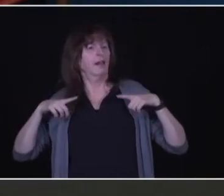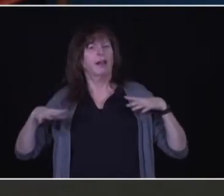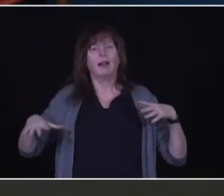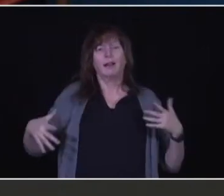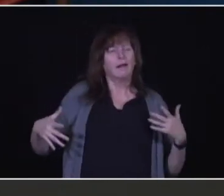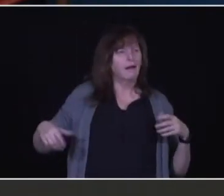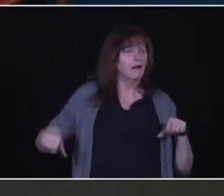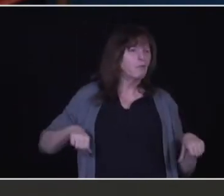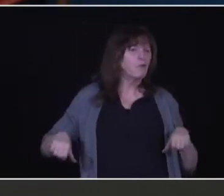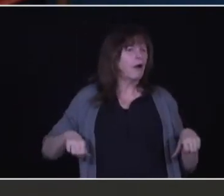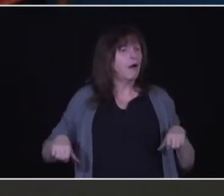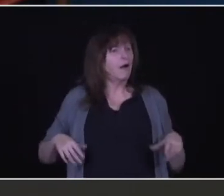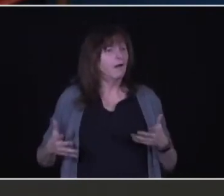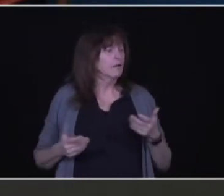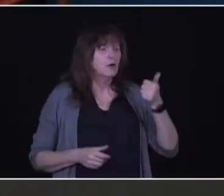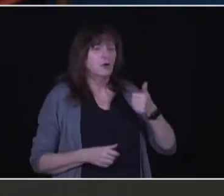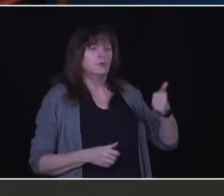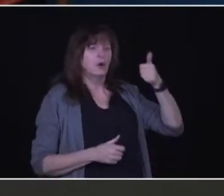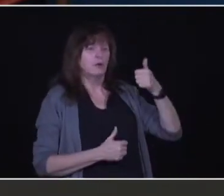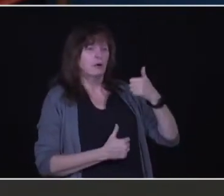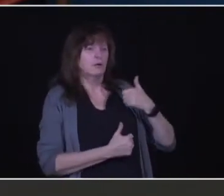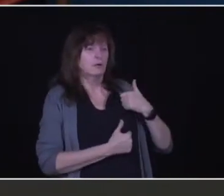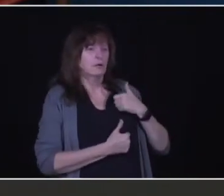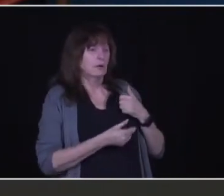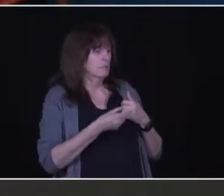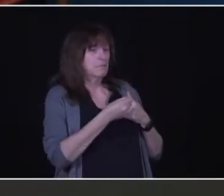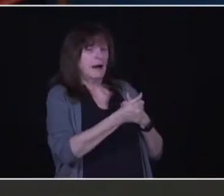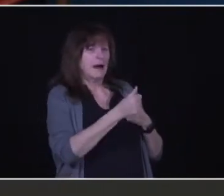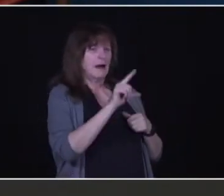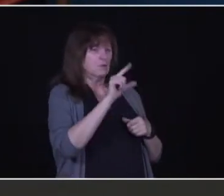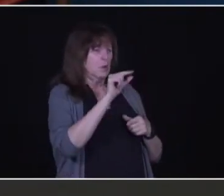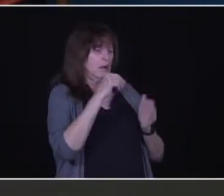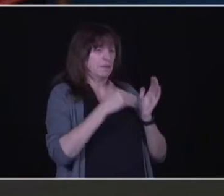the credit for it. What specifically is the general who is being